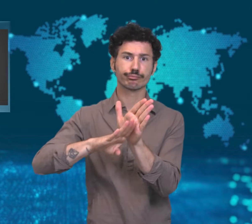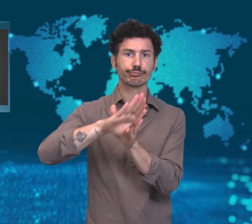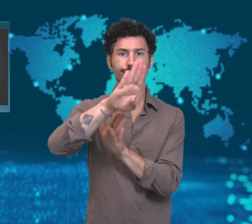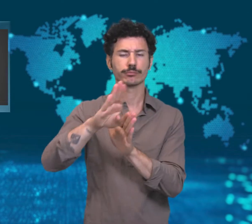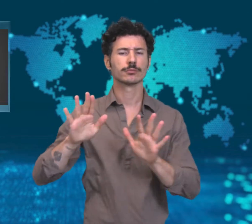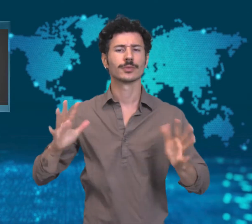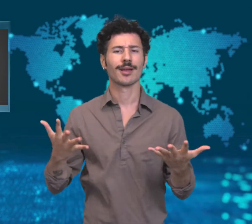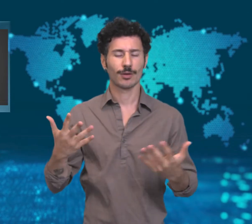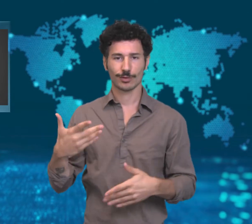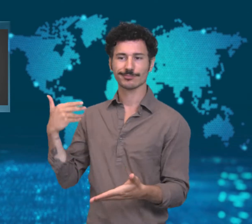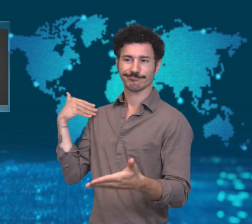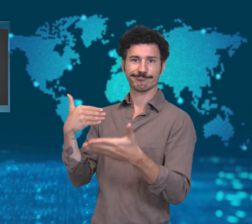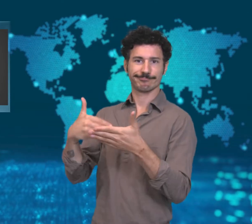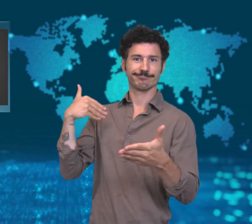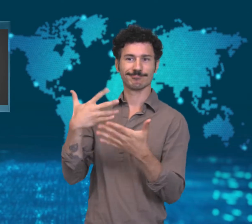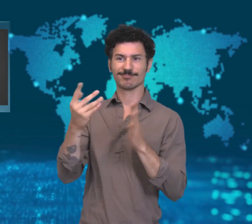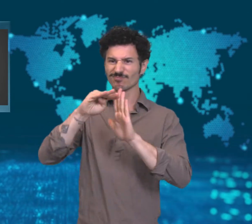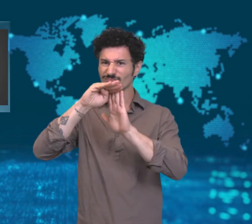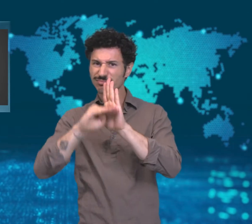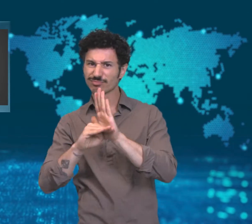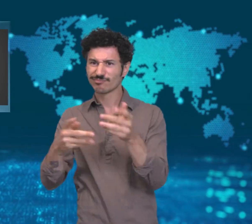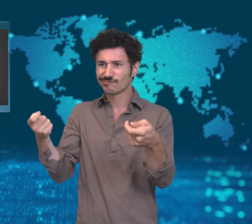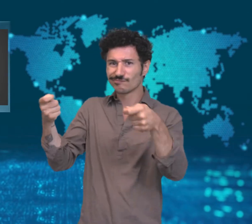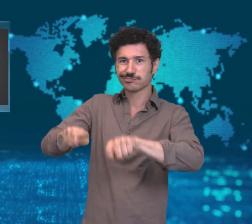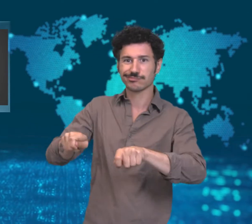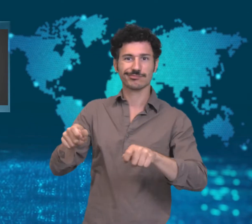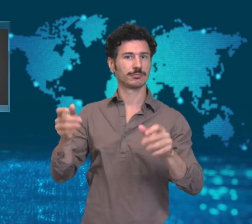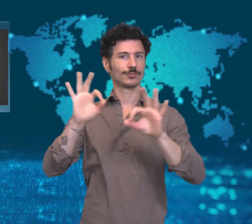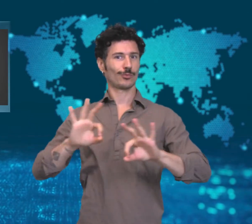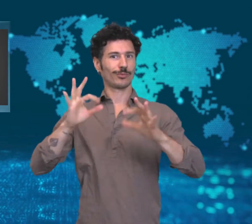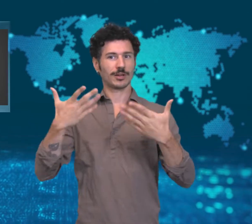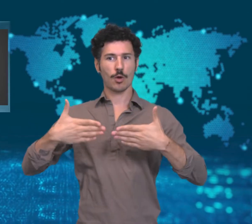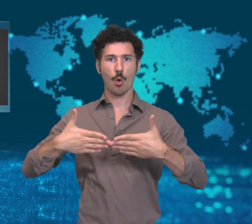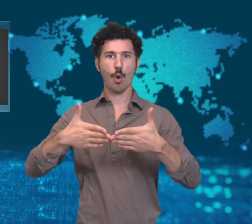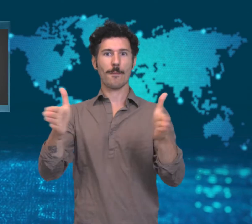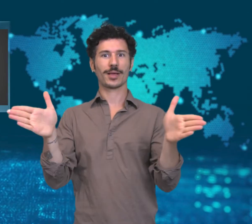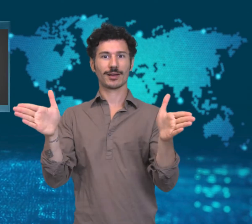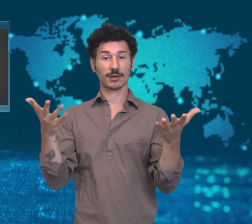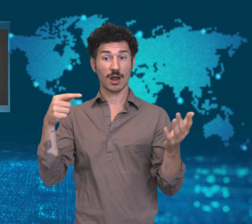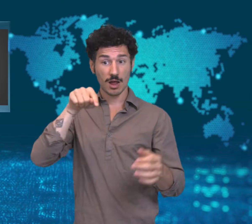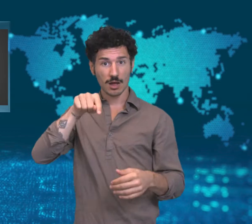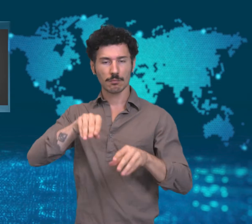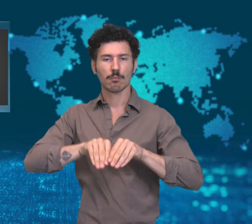infections after removing lockdown regulations.